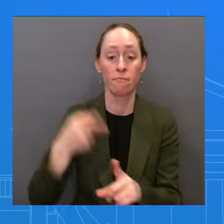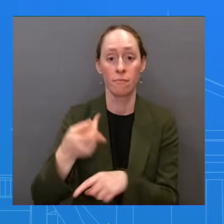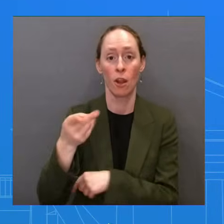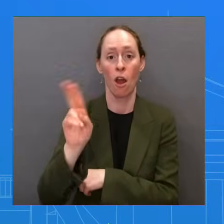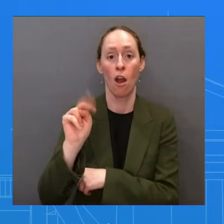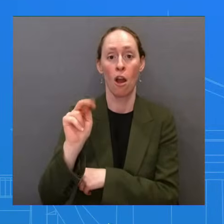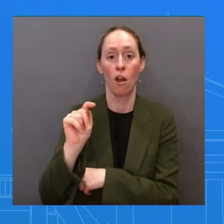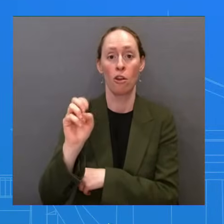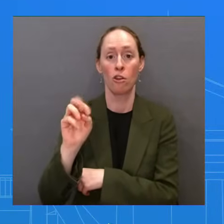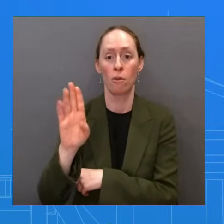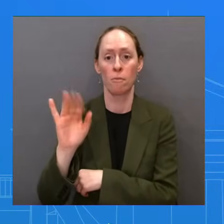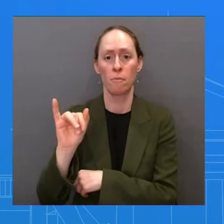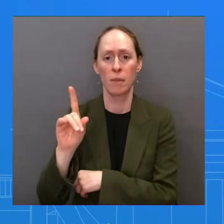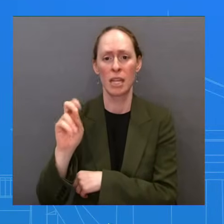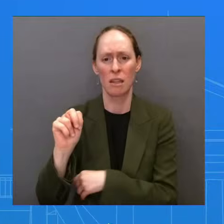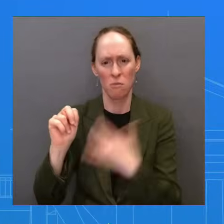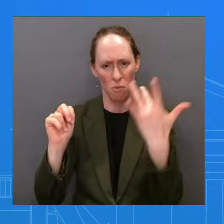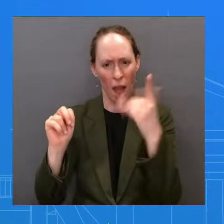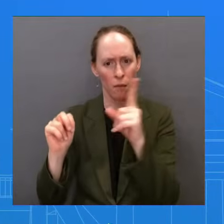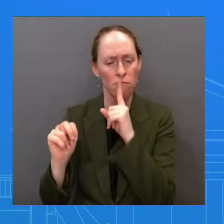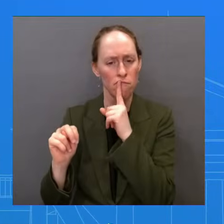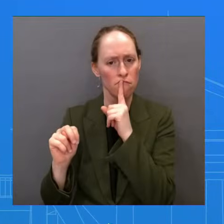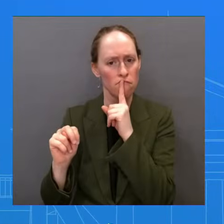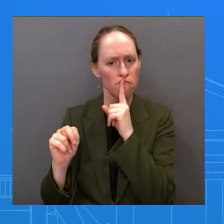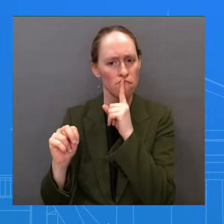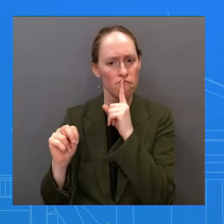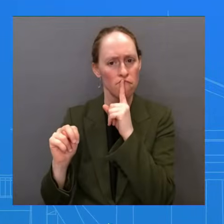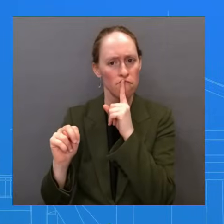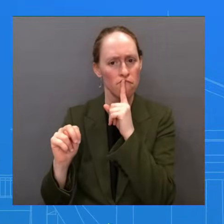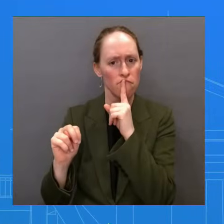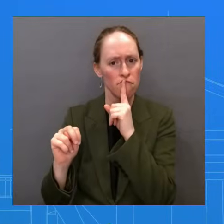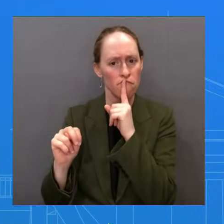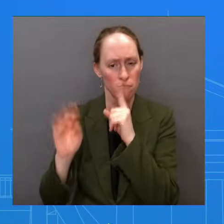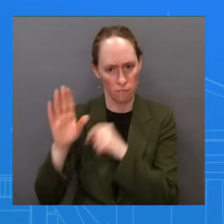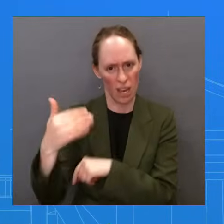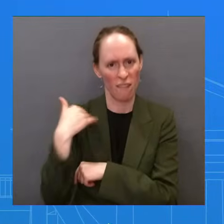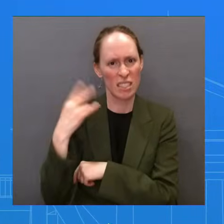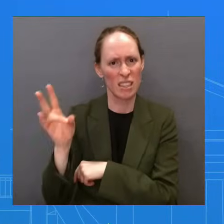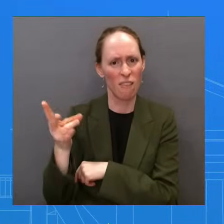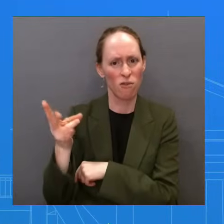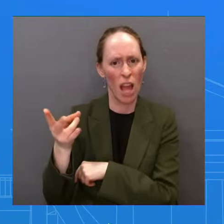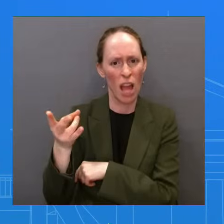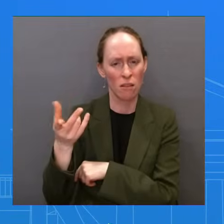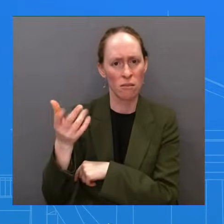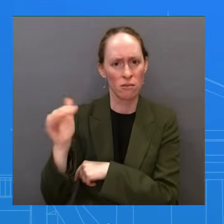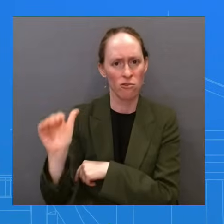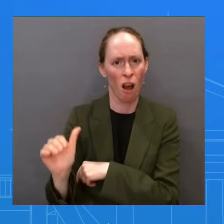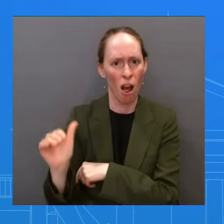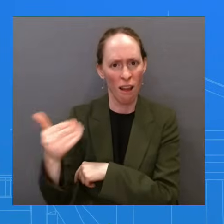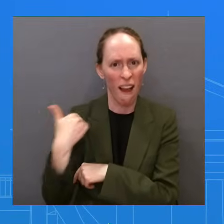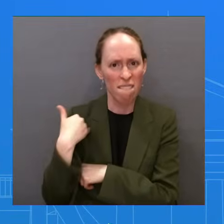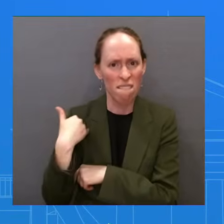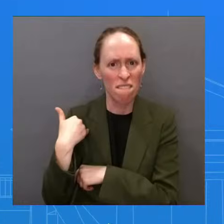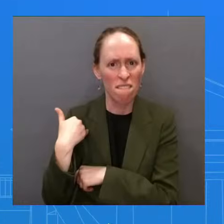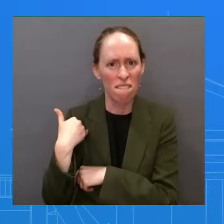The Press: Why not? Ms. Jean-Pierre: Go ahead. Go ahead. The Press: Karine, what is happening with the COVID-19 Task Force after May 11th?